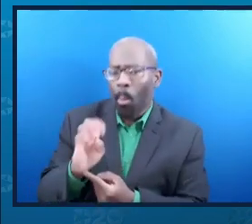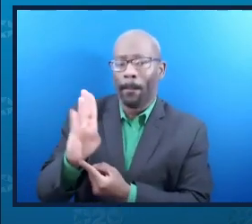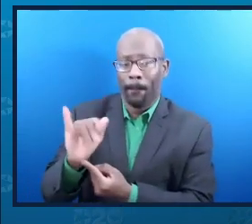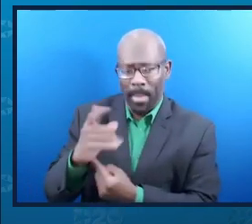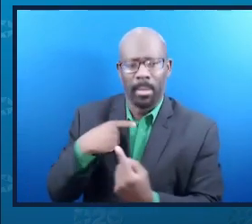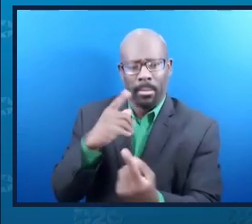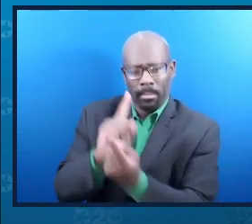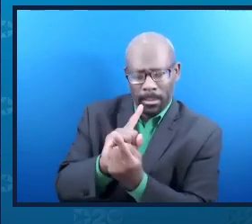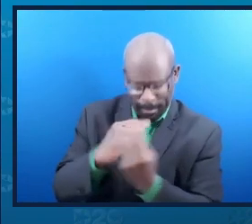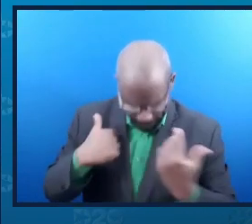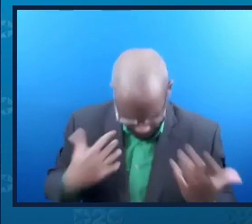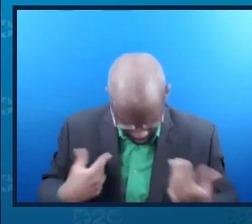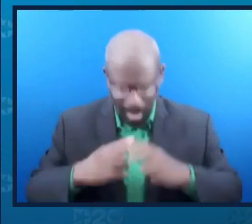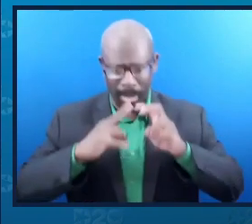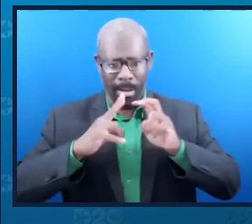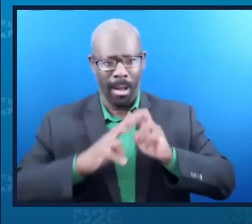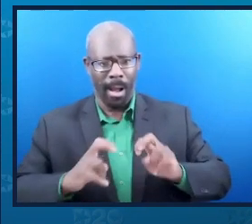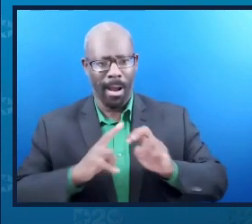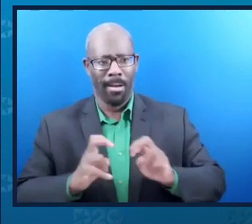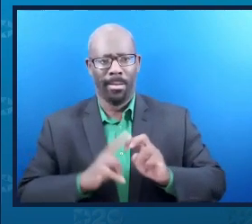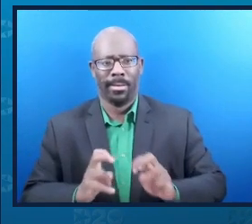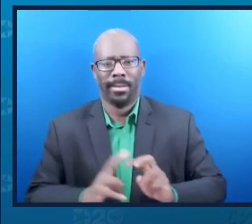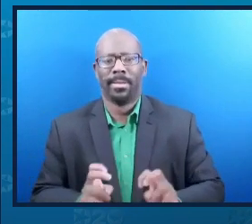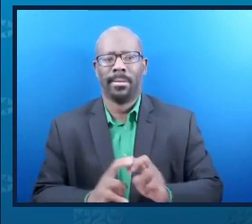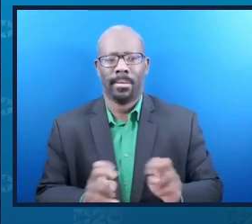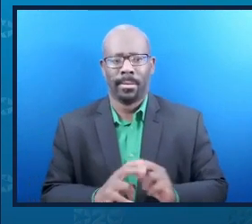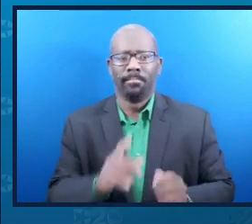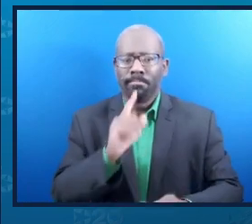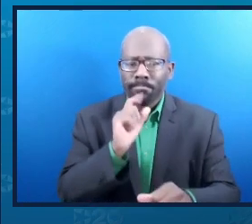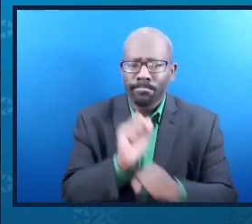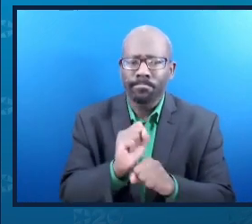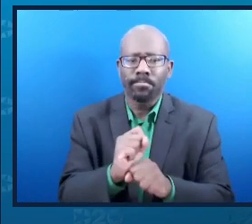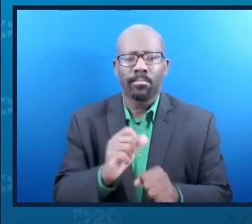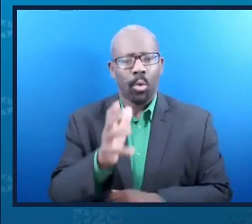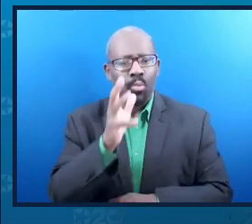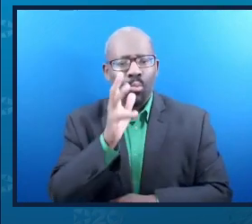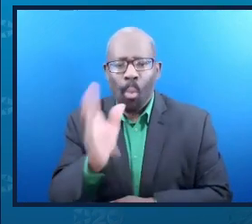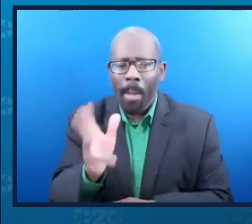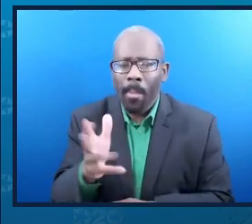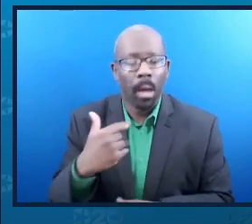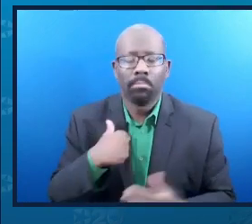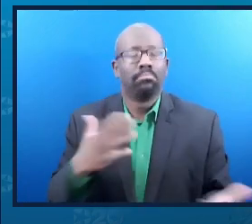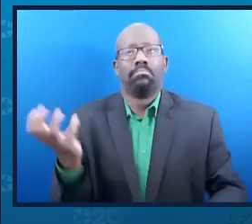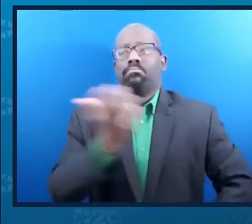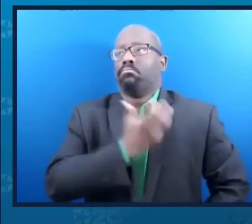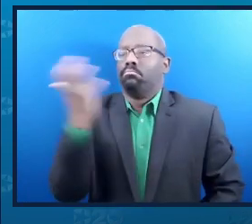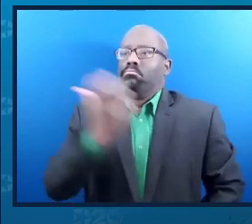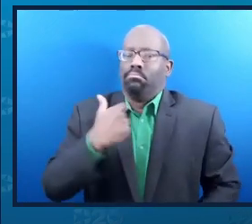THEN HE COMES BACK IN. HE SAID IT WAS LOVELY TALKING TO YOUR GRANDMOTHER.